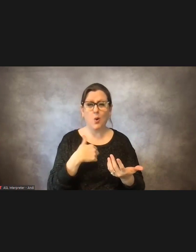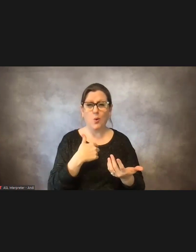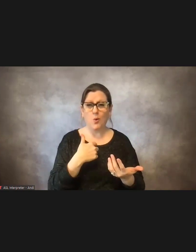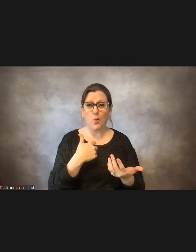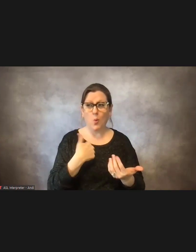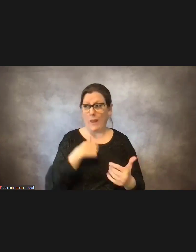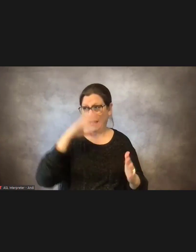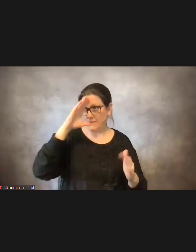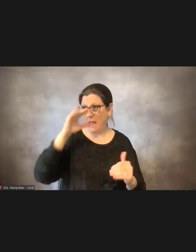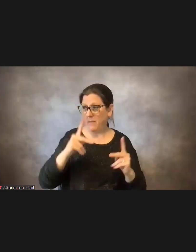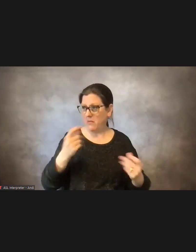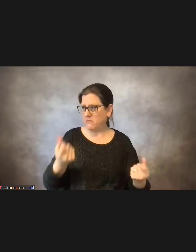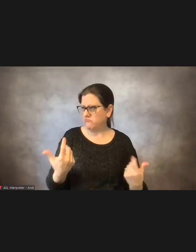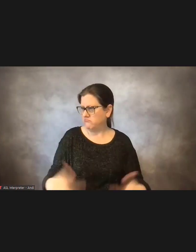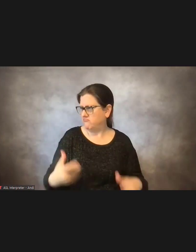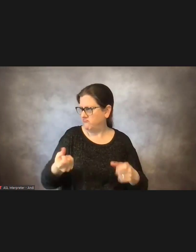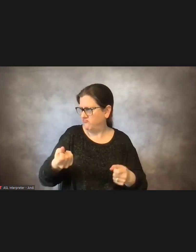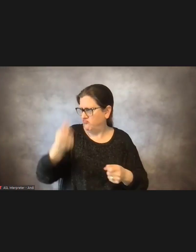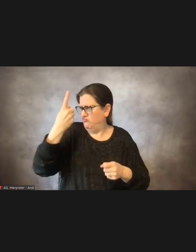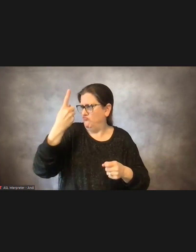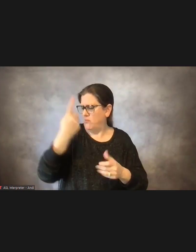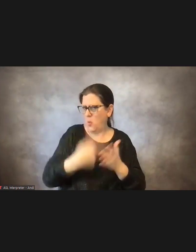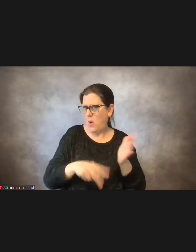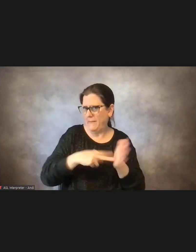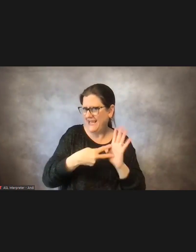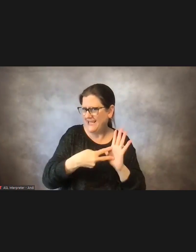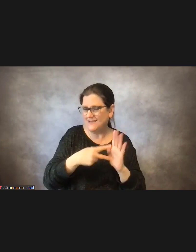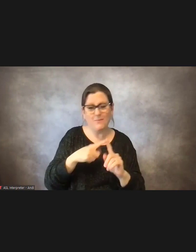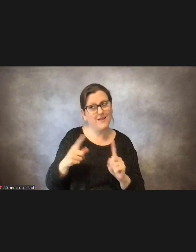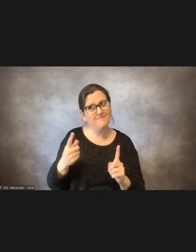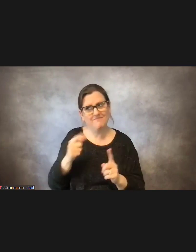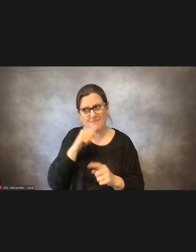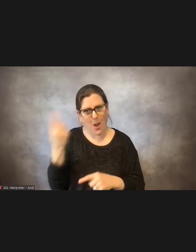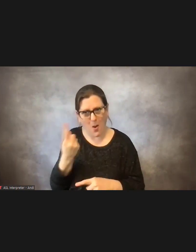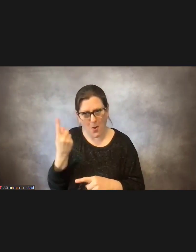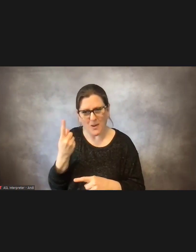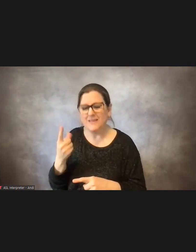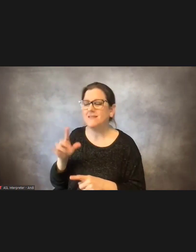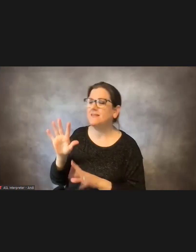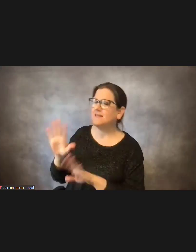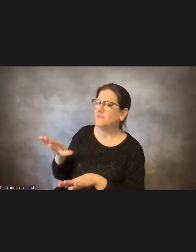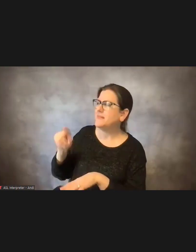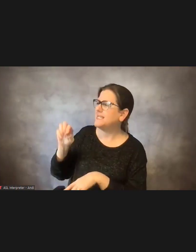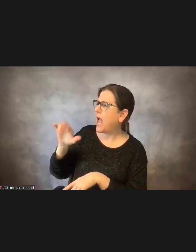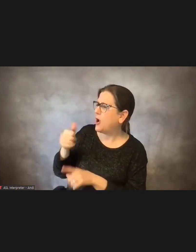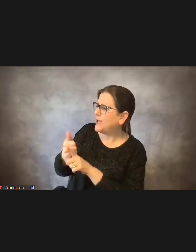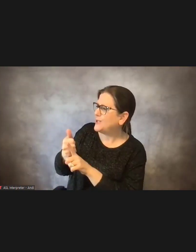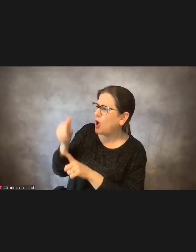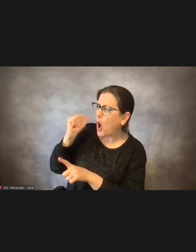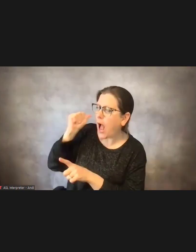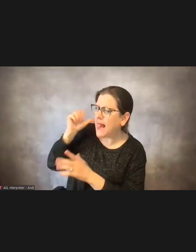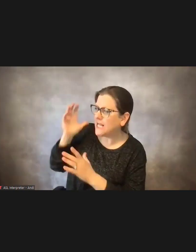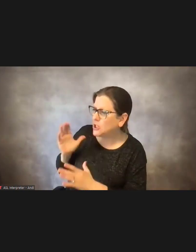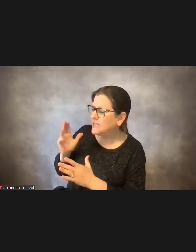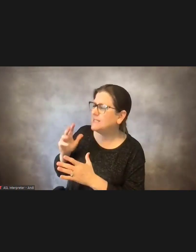mean by that. So, as an audiologist, Terry, how do you describe what screening